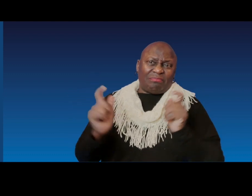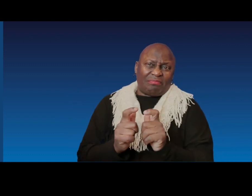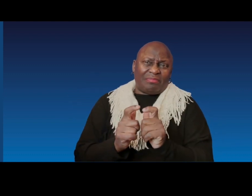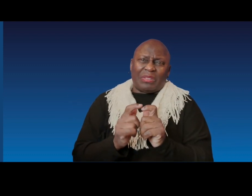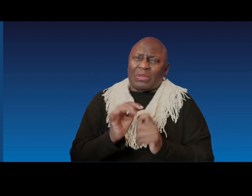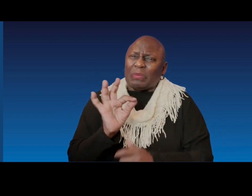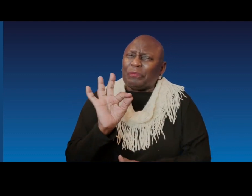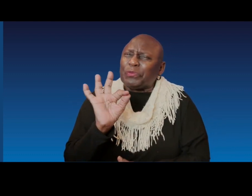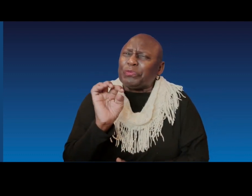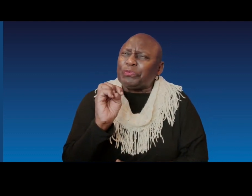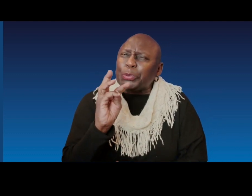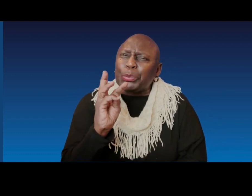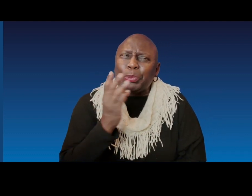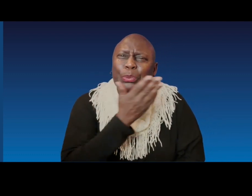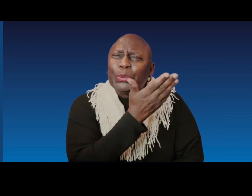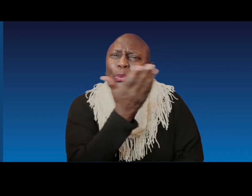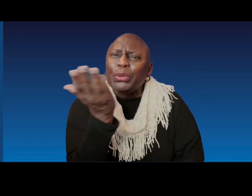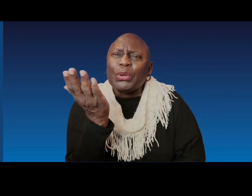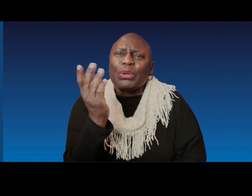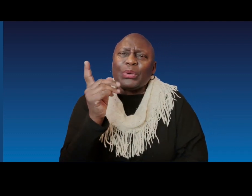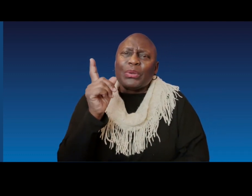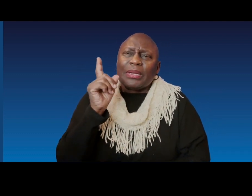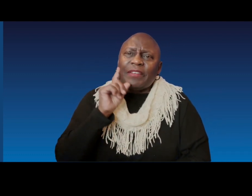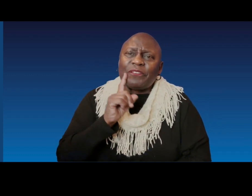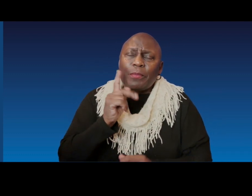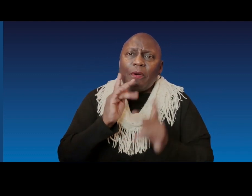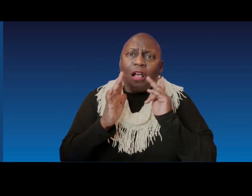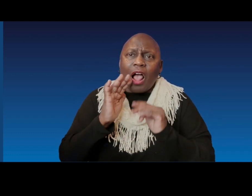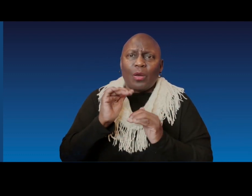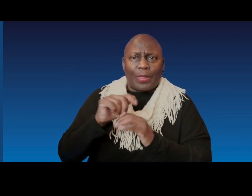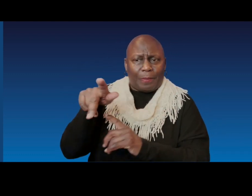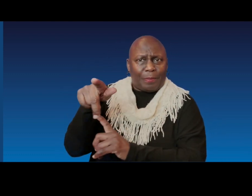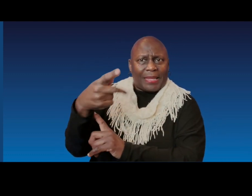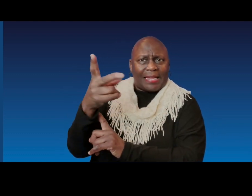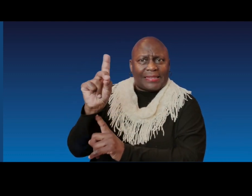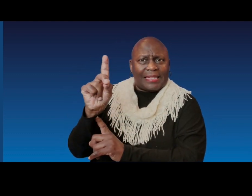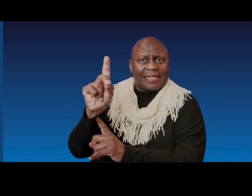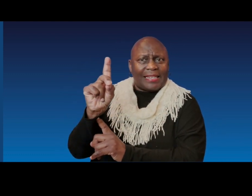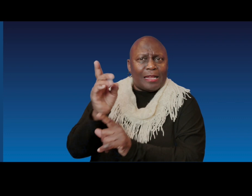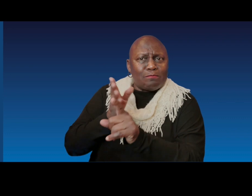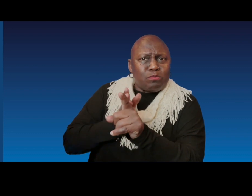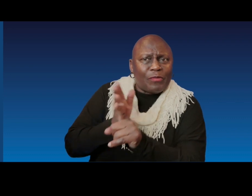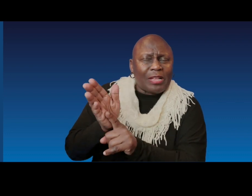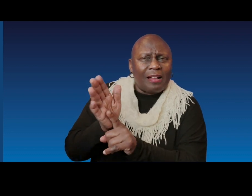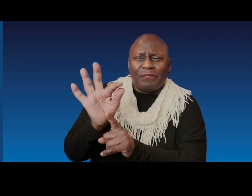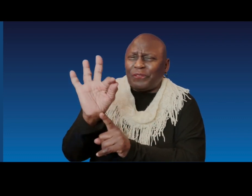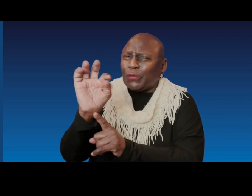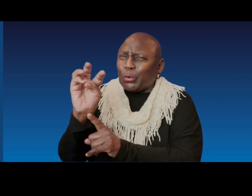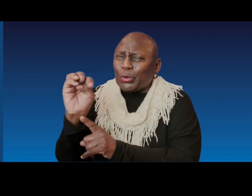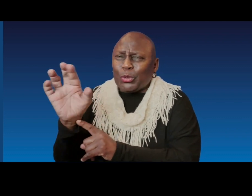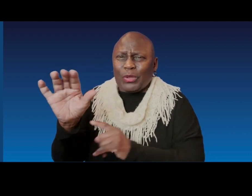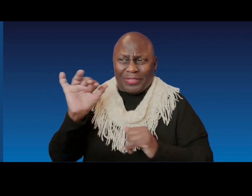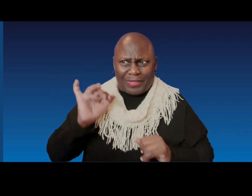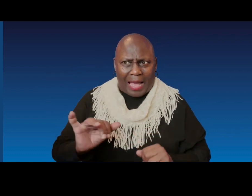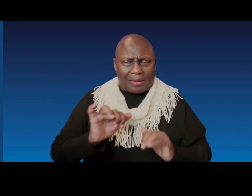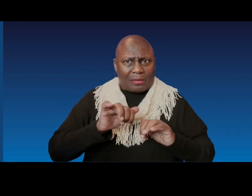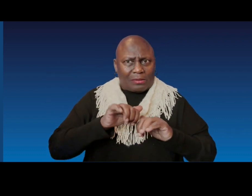becomes more challenging to pass through the bottleneck. There are so few deaf people of color who reach the doctoral level